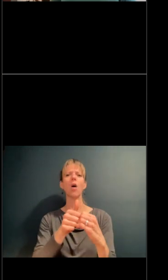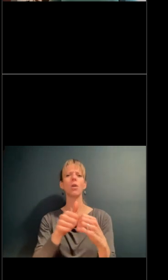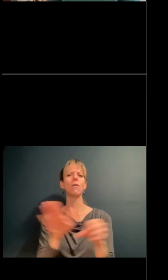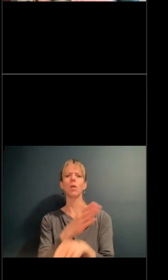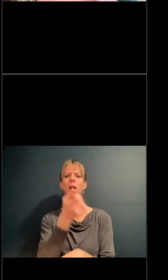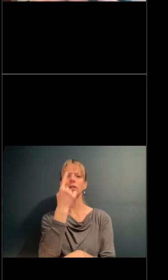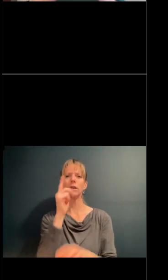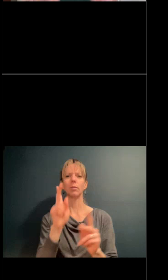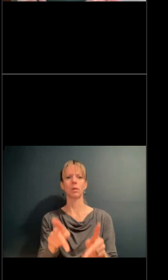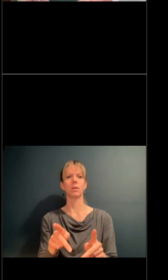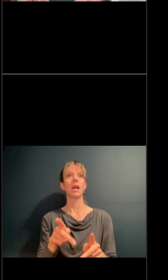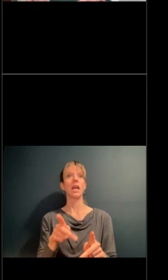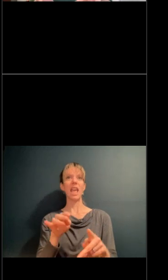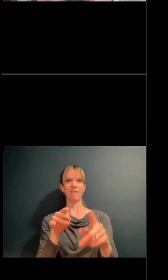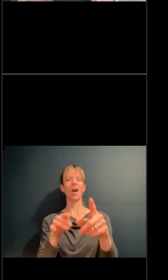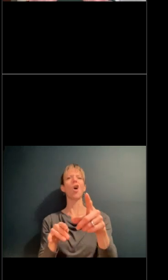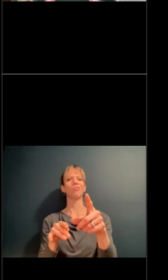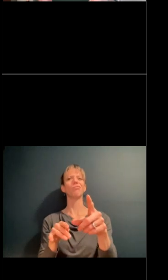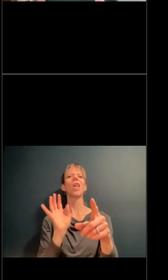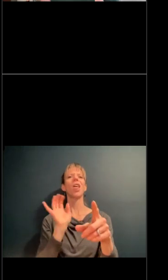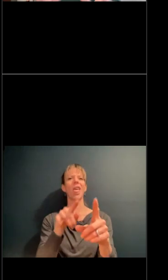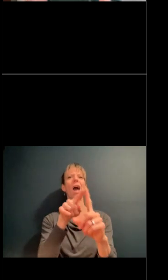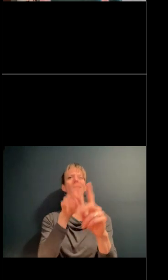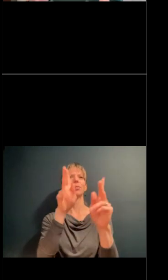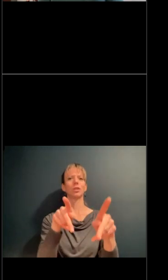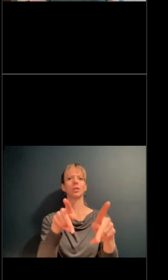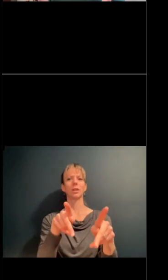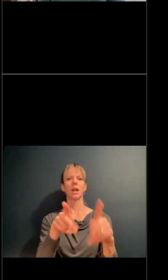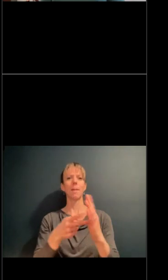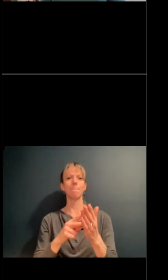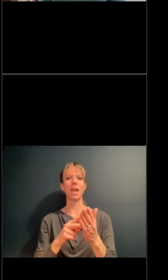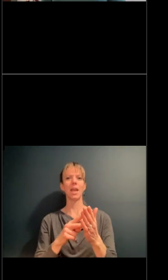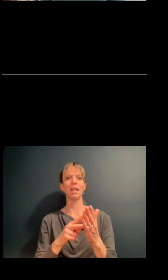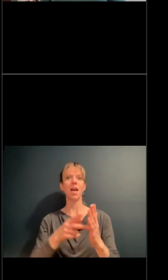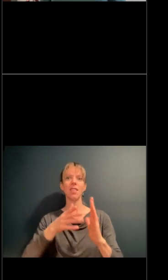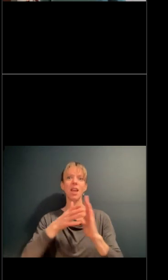If this is all we know about someone, we are flattening the rich portrait of who they are